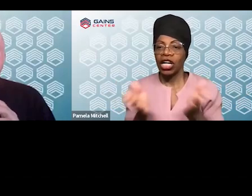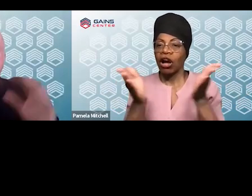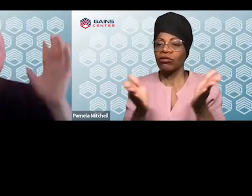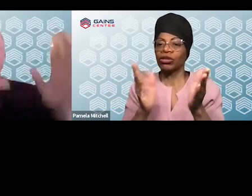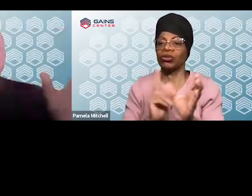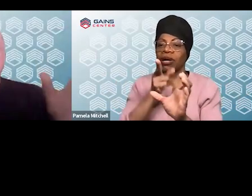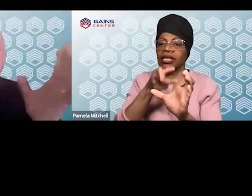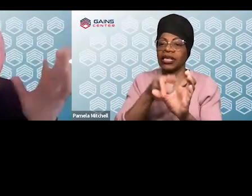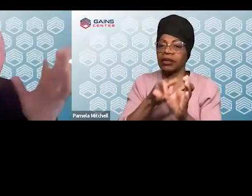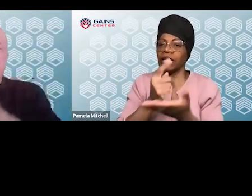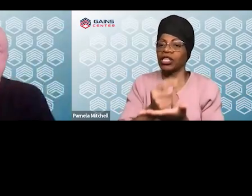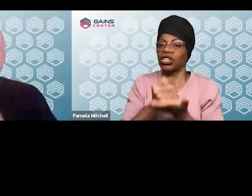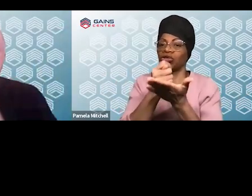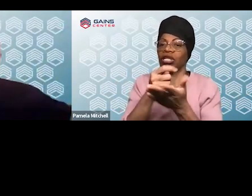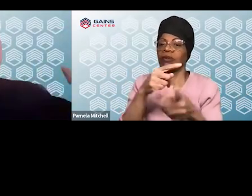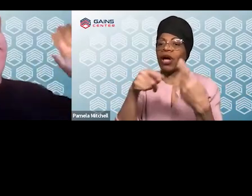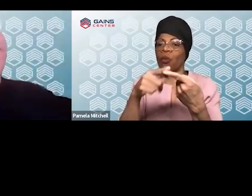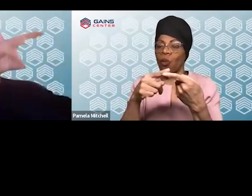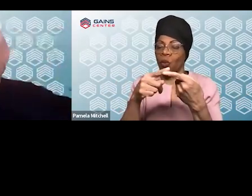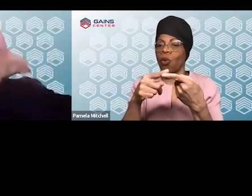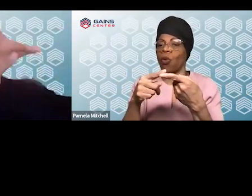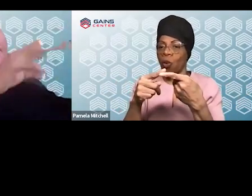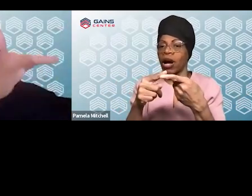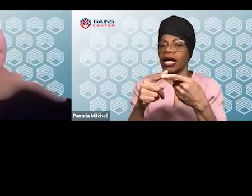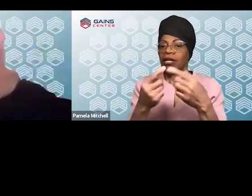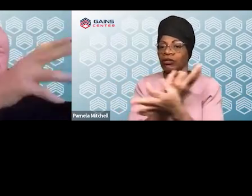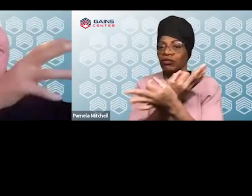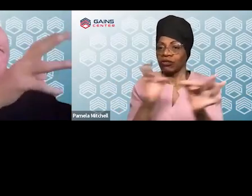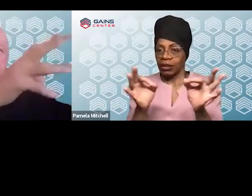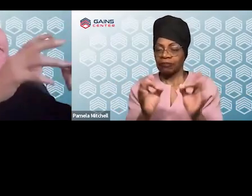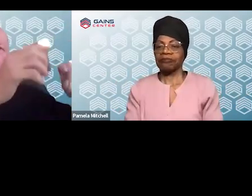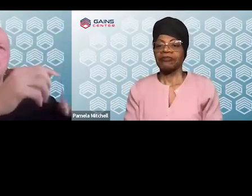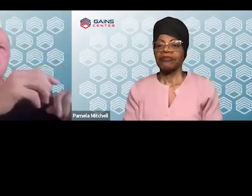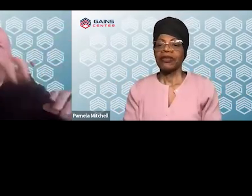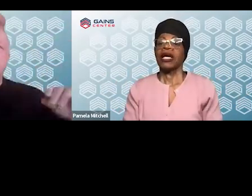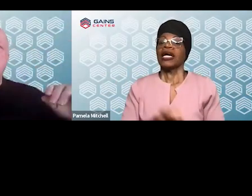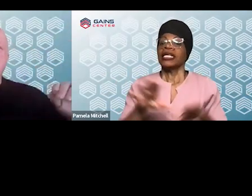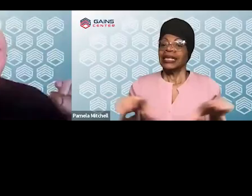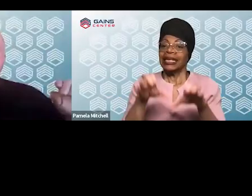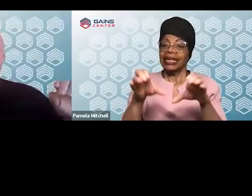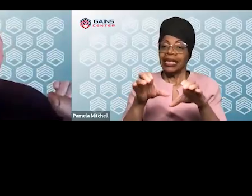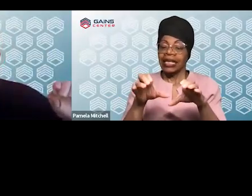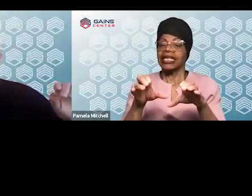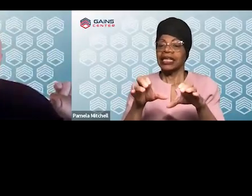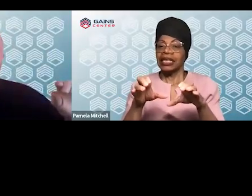when they were released. He did a bunch of stuff in the setting itself. And then, when they came out,